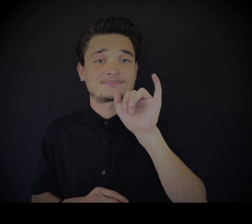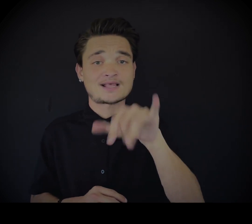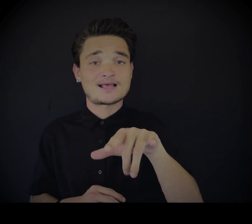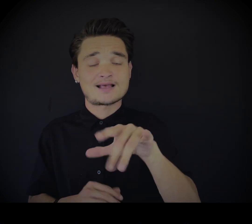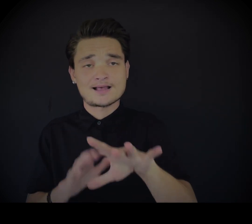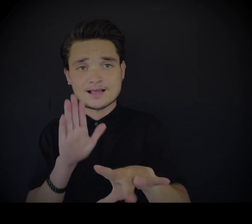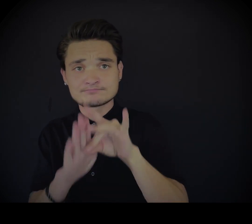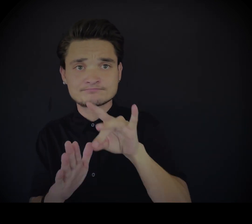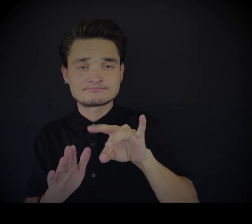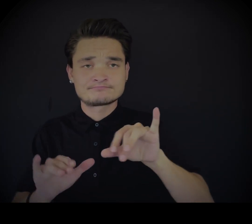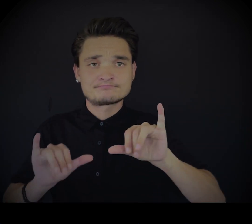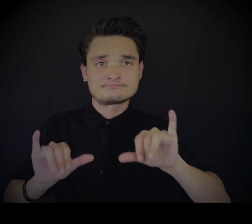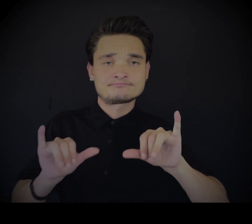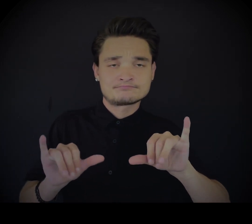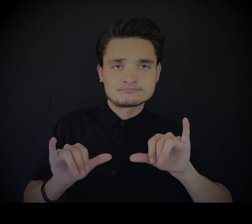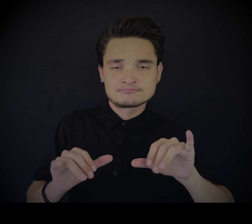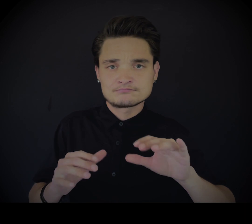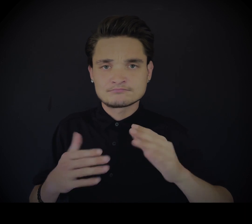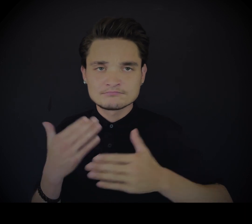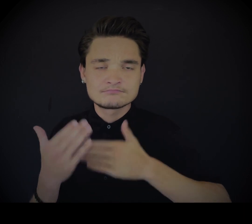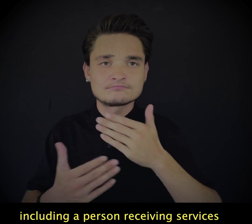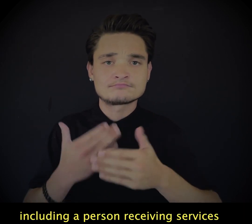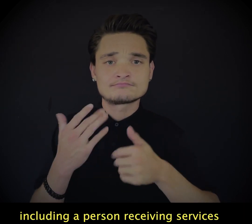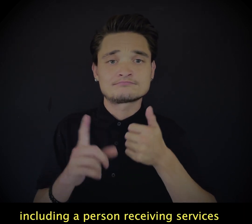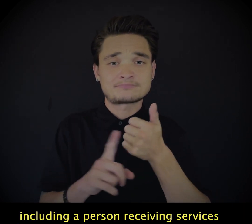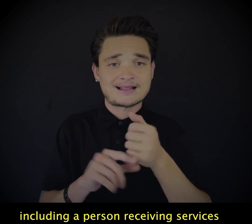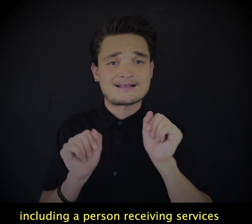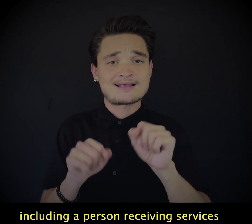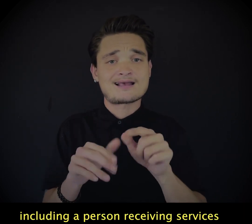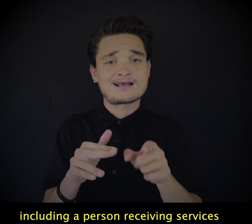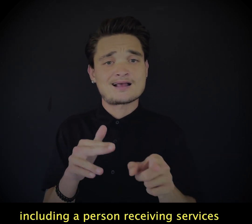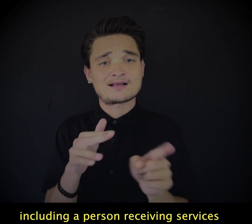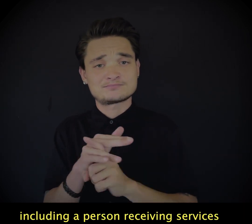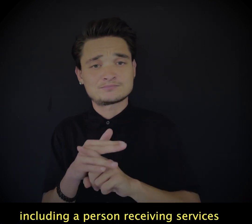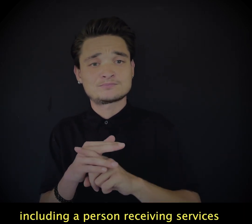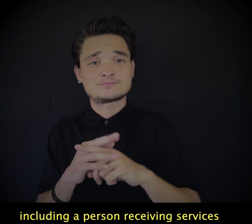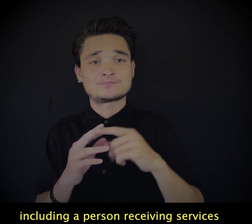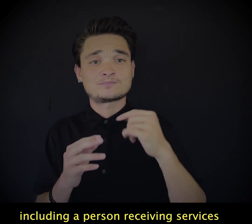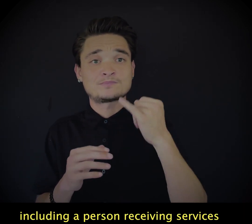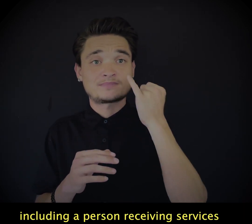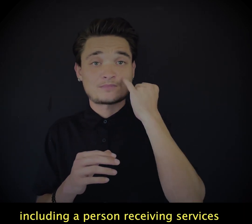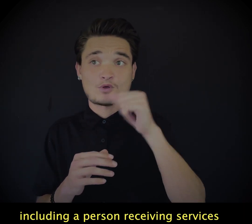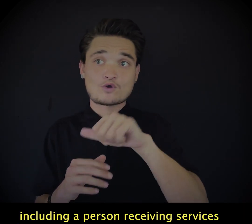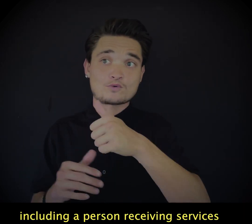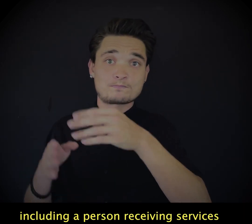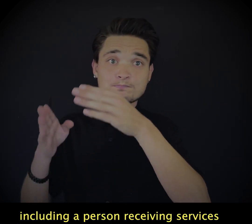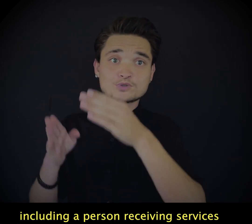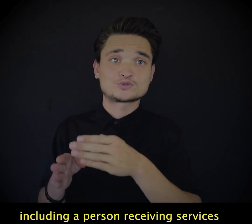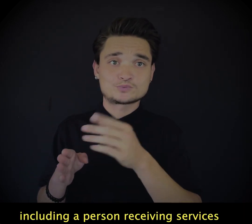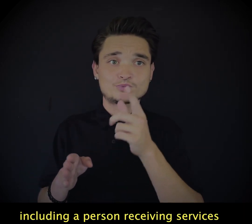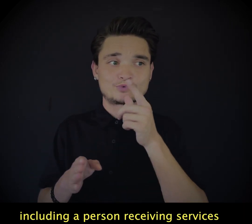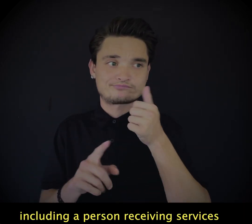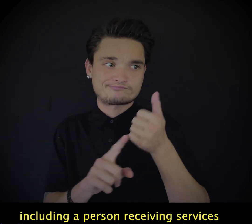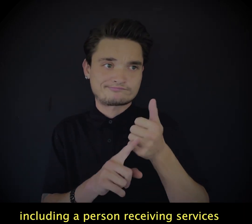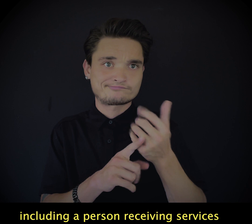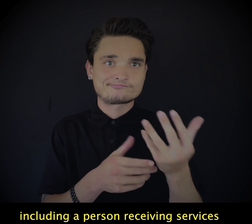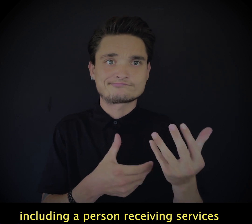Discovery can also occur when another person, including a person receiving services or family member, provides the mandated reporter